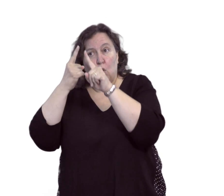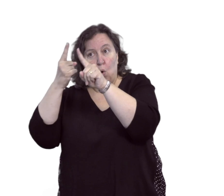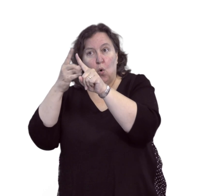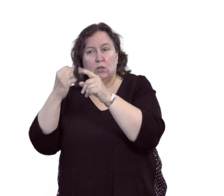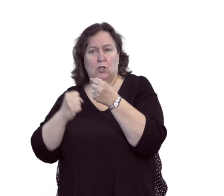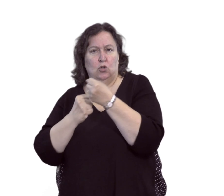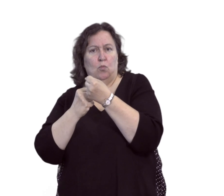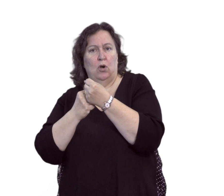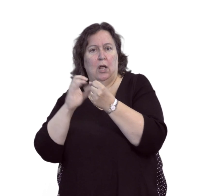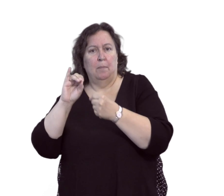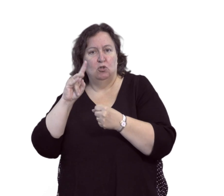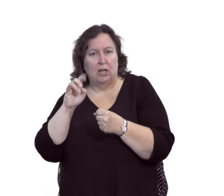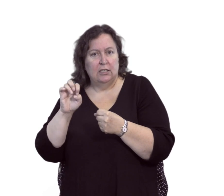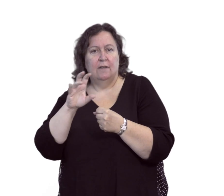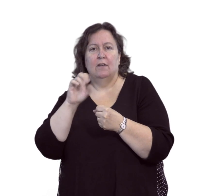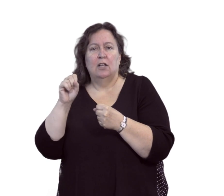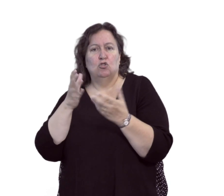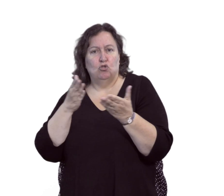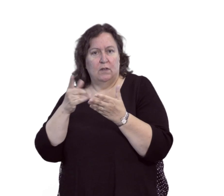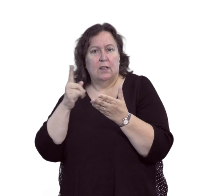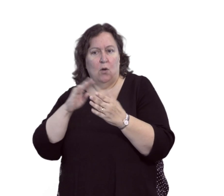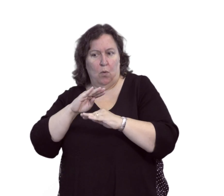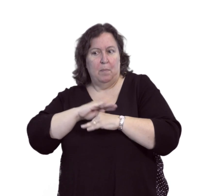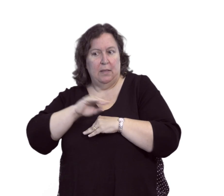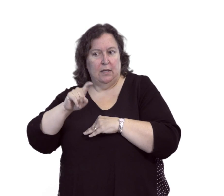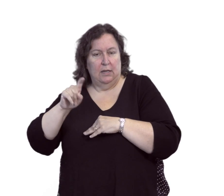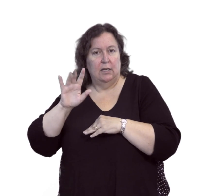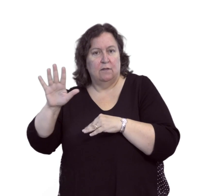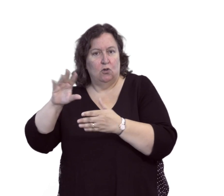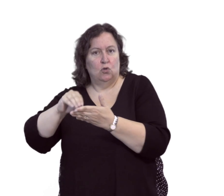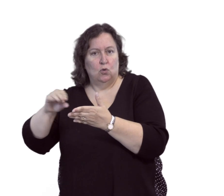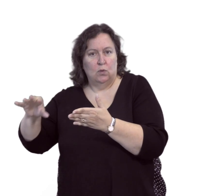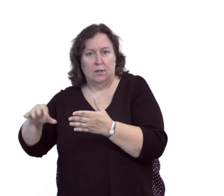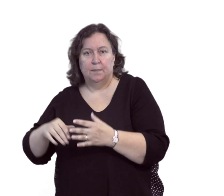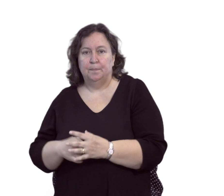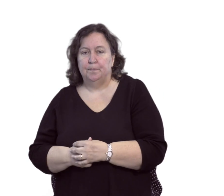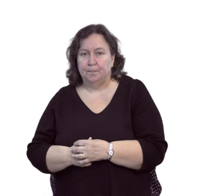with supporting objectives and services that will meet your student’s needs.